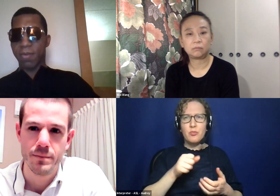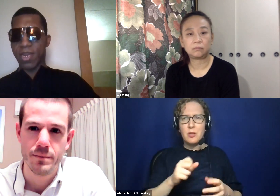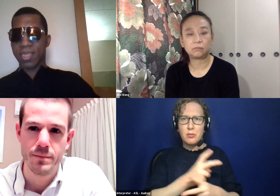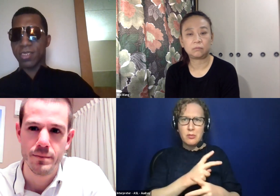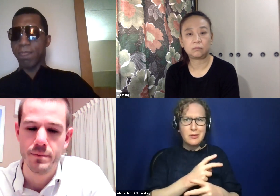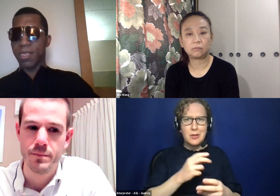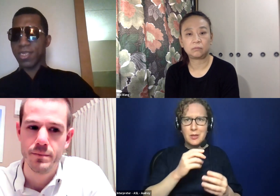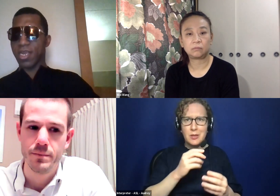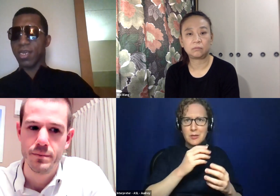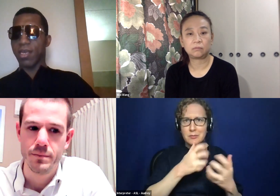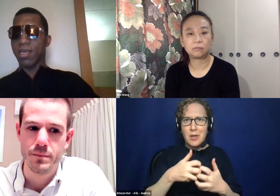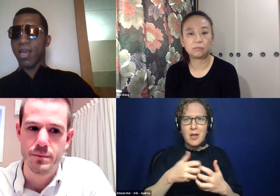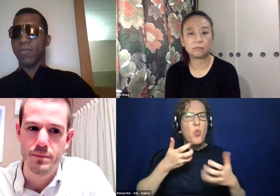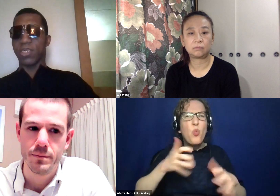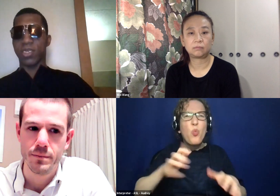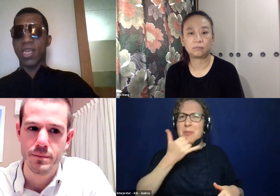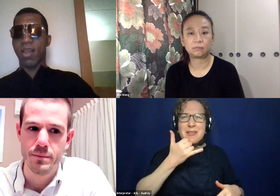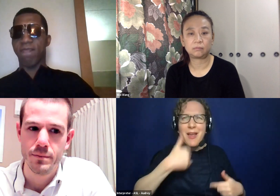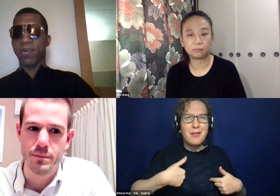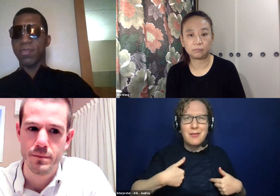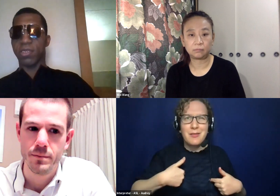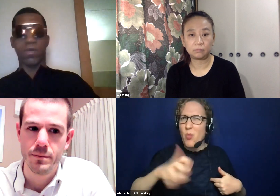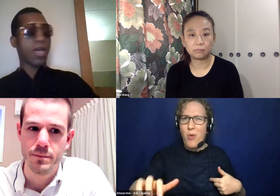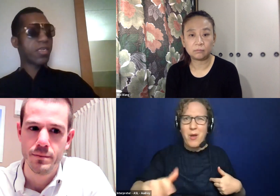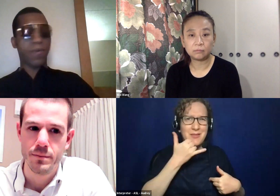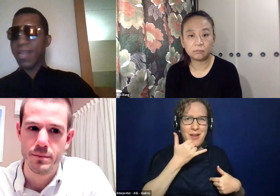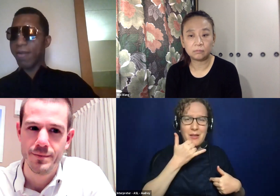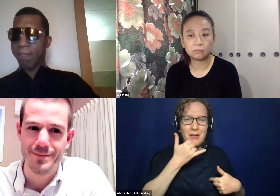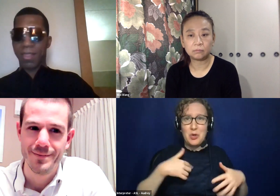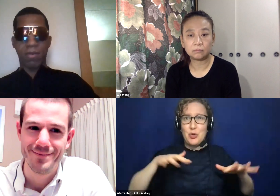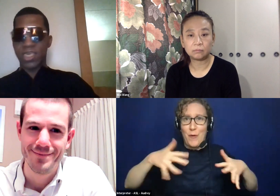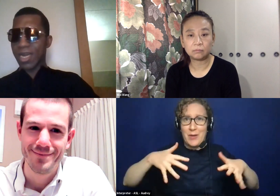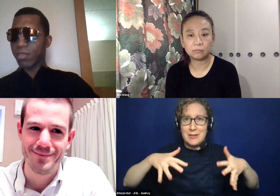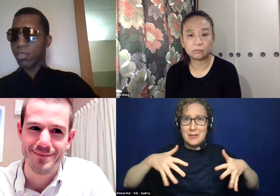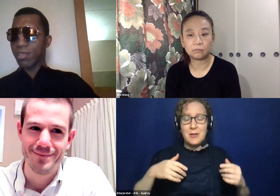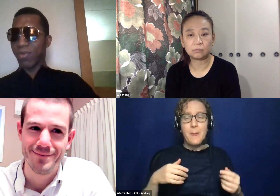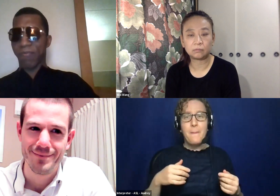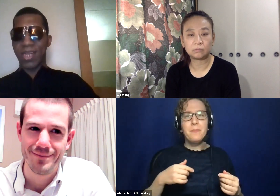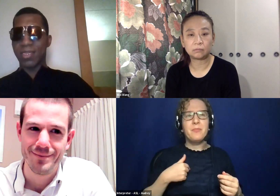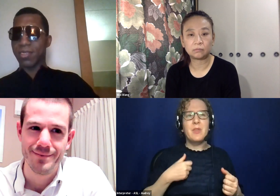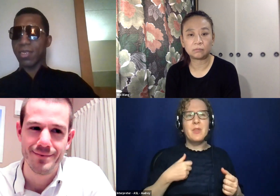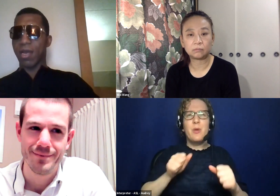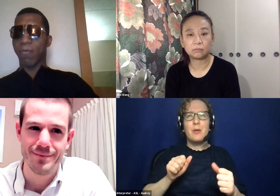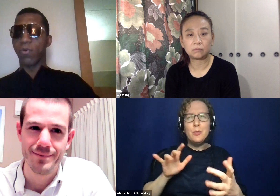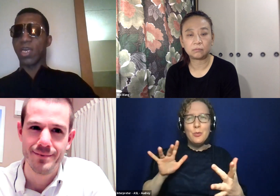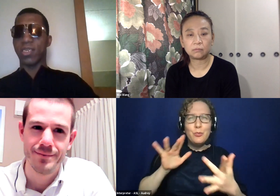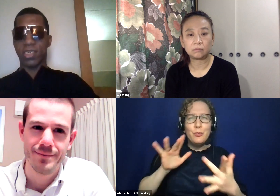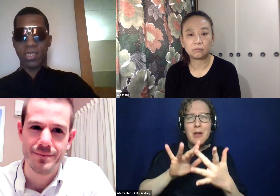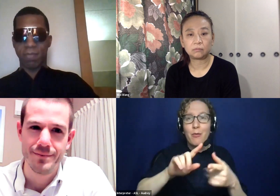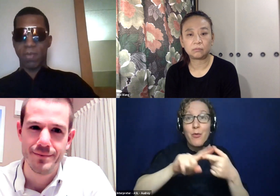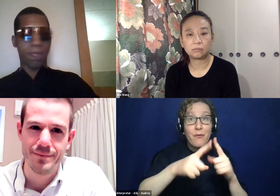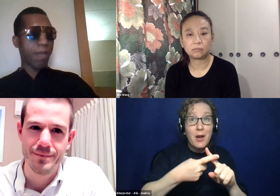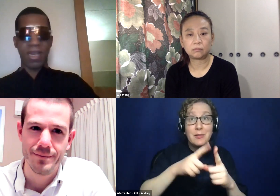any nasty mistake. I was just nervous so I tried reaching out to friends who could just be by my